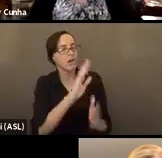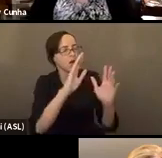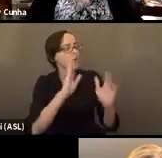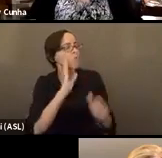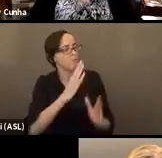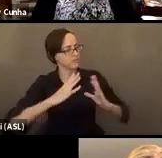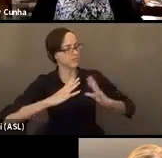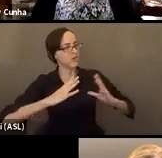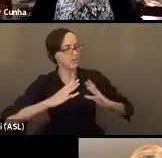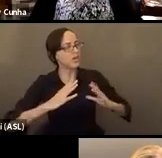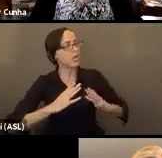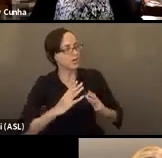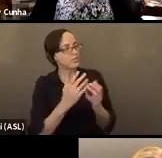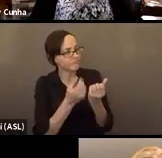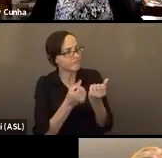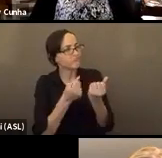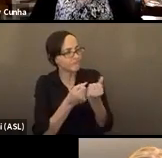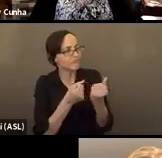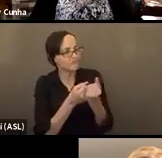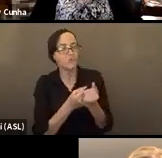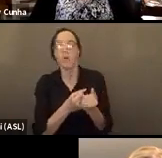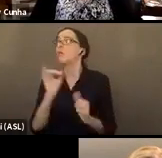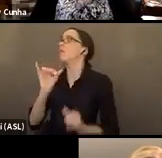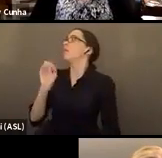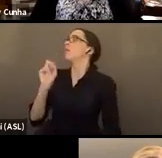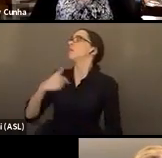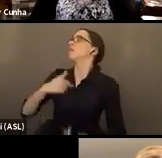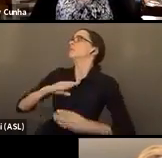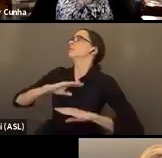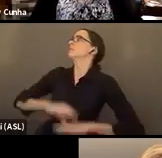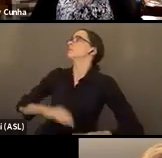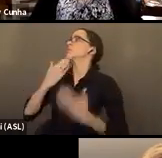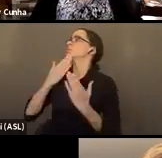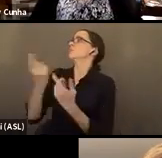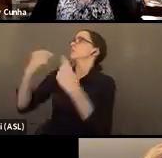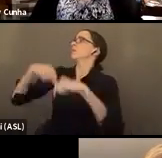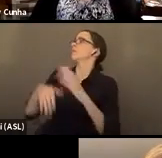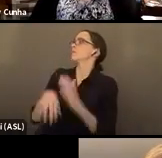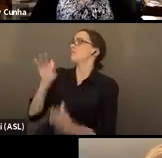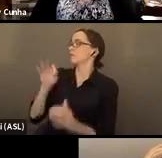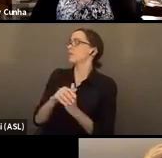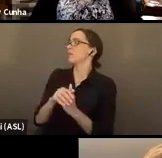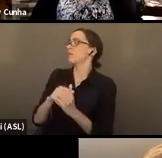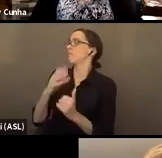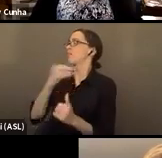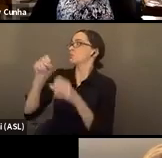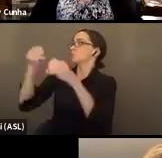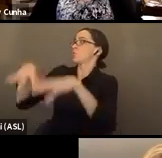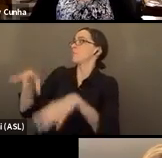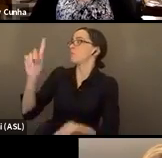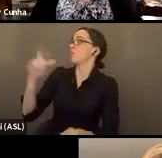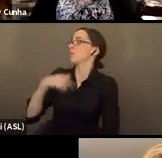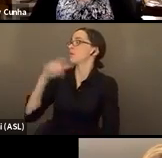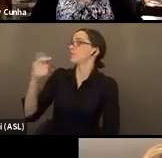and she need where she needed to go we got her to the hotel to she kept raving on how nice it was